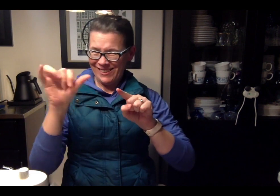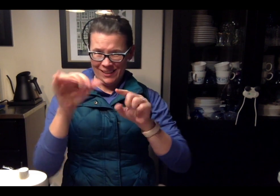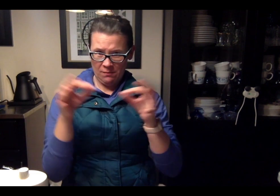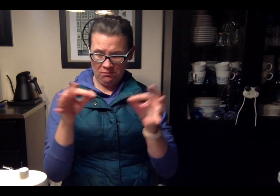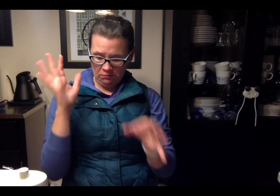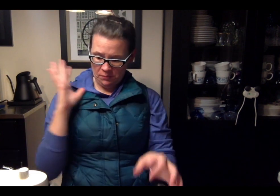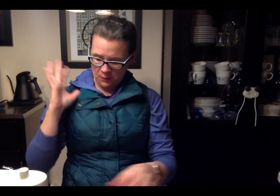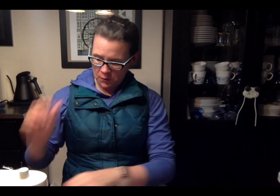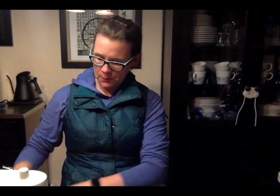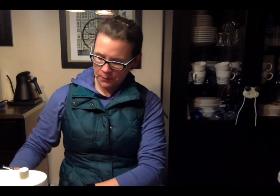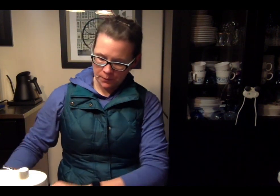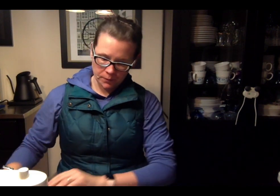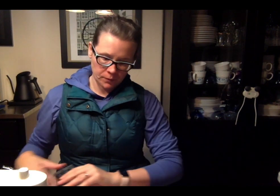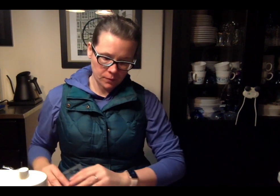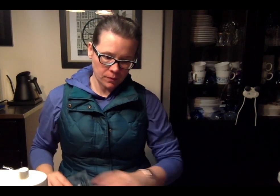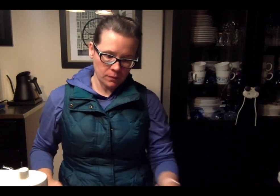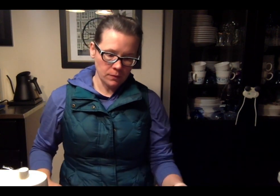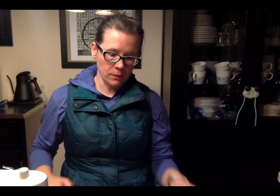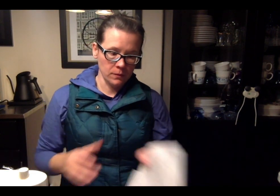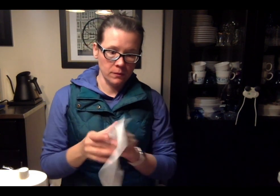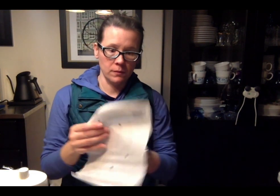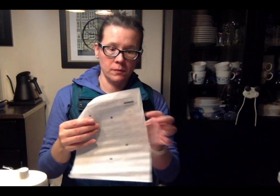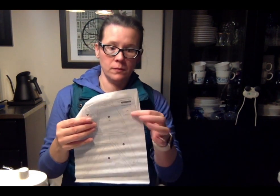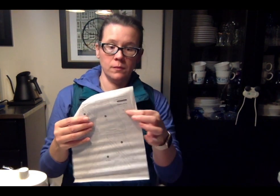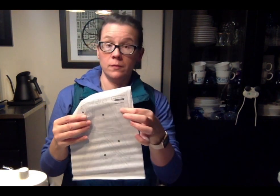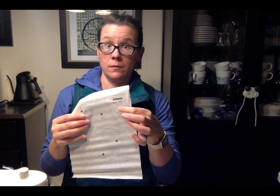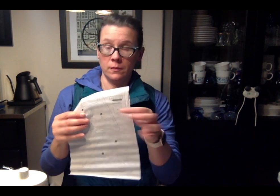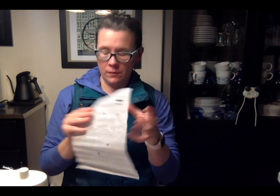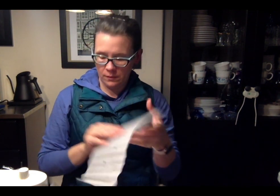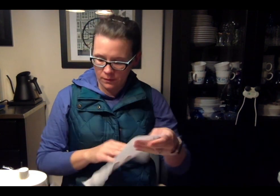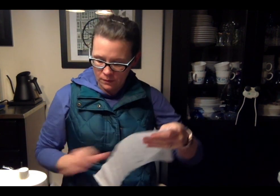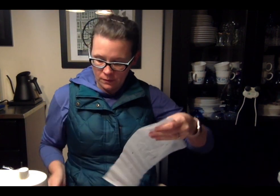So I'm going to start with that one inch block like i described before.